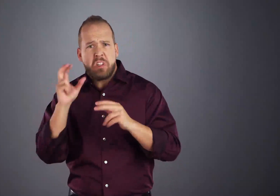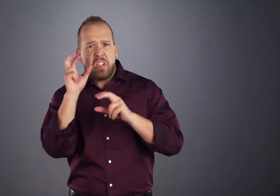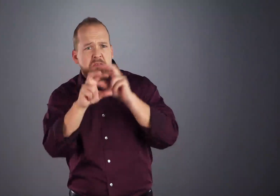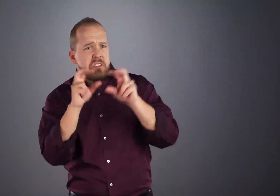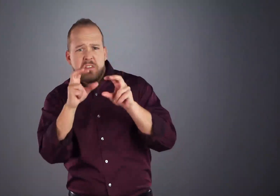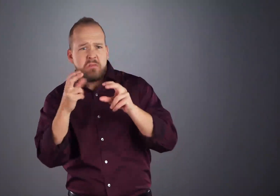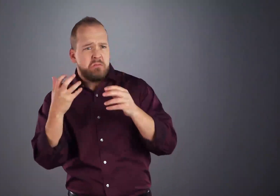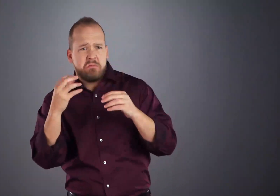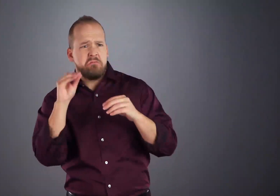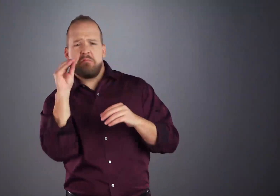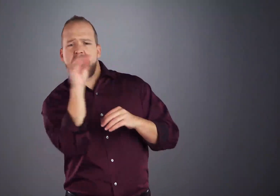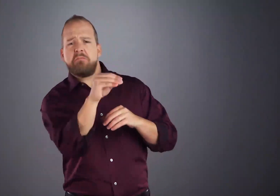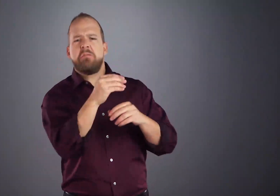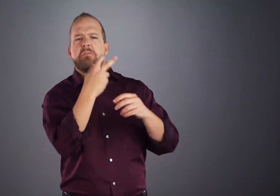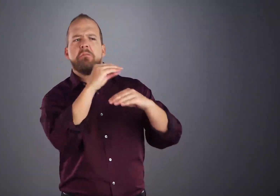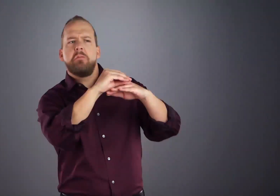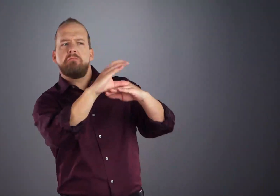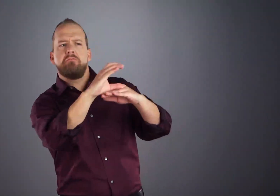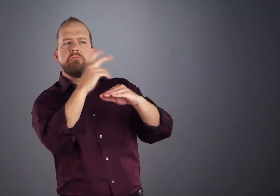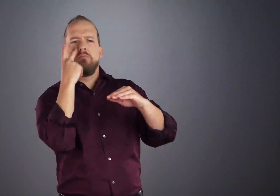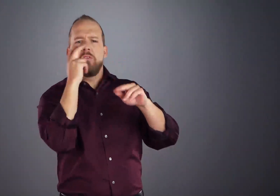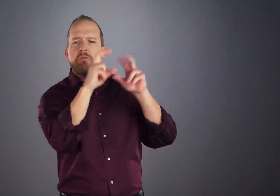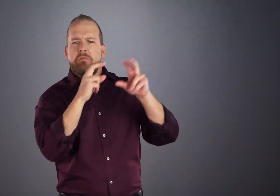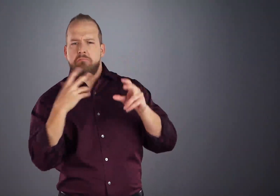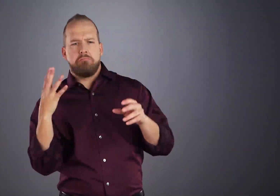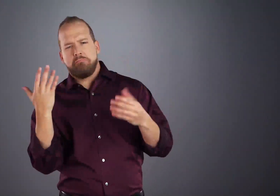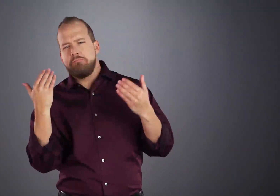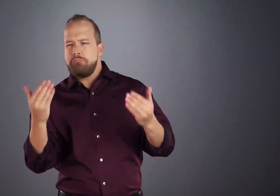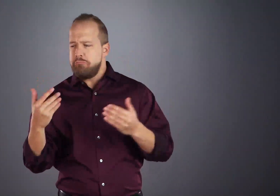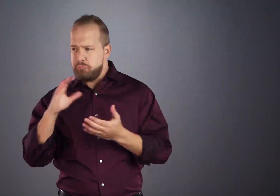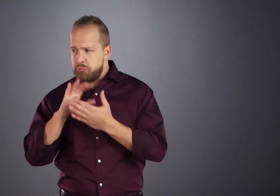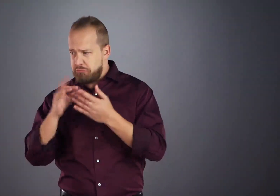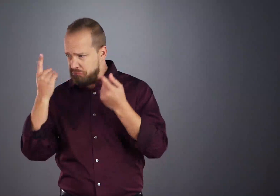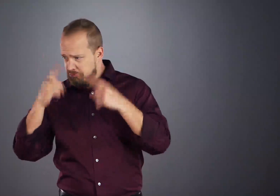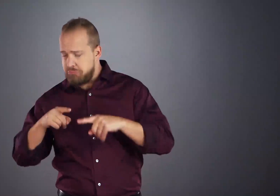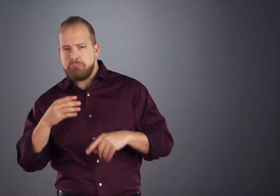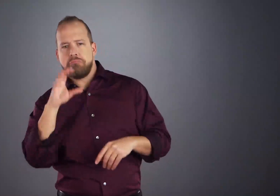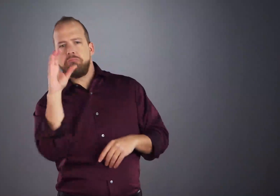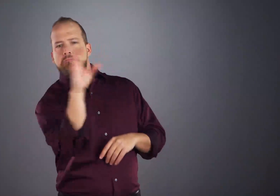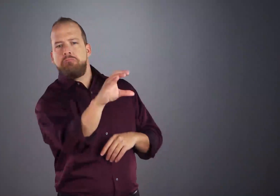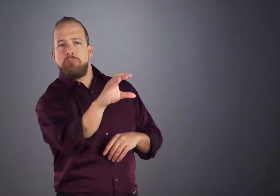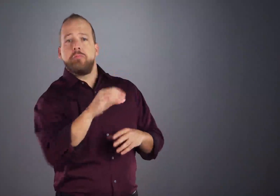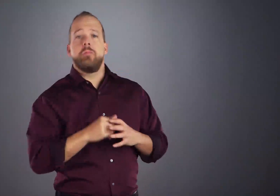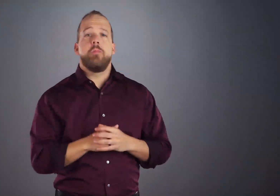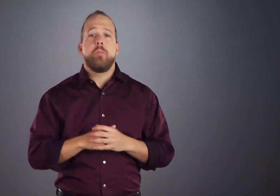It went into certain securities, then cheap and rather unpopular.